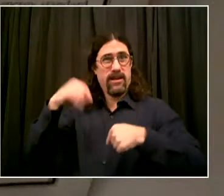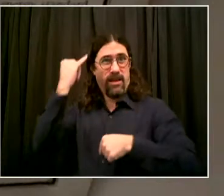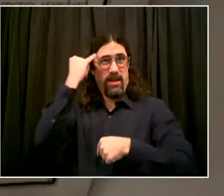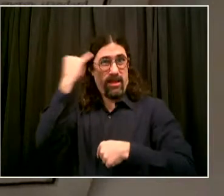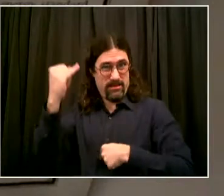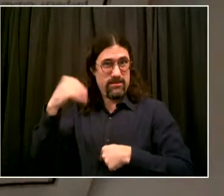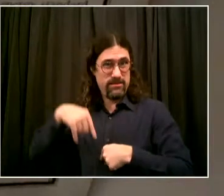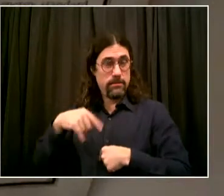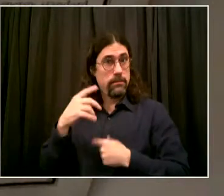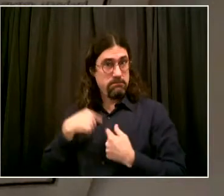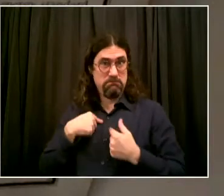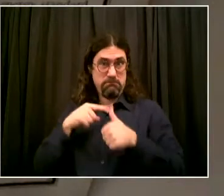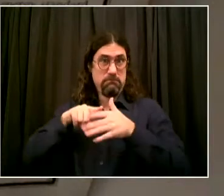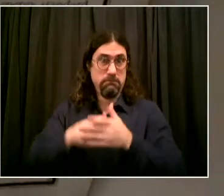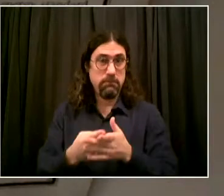CENTERS OF THE WORLD HAVE NOW